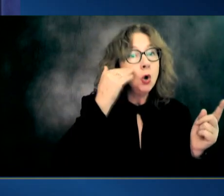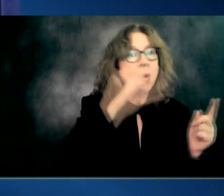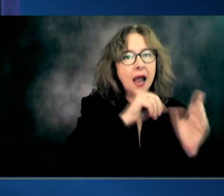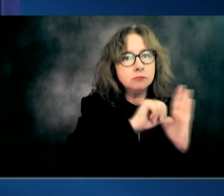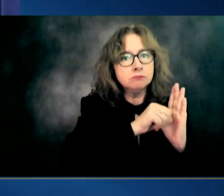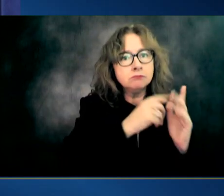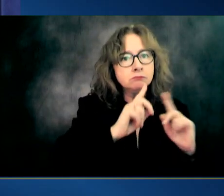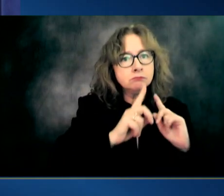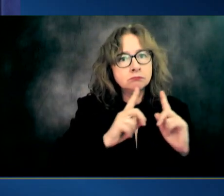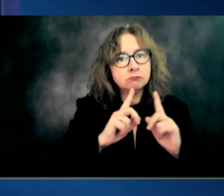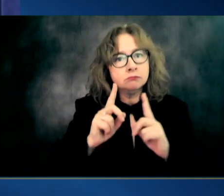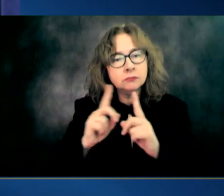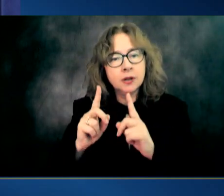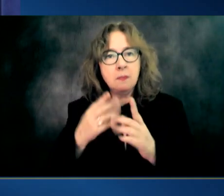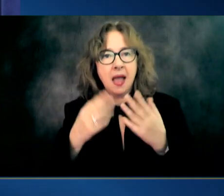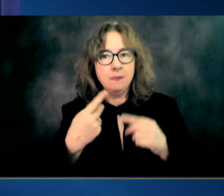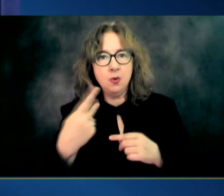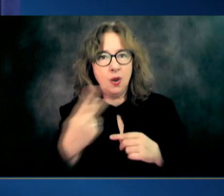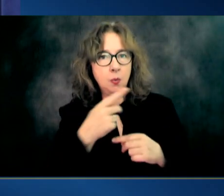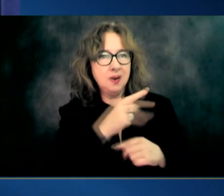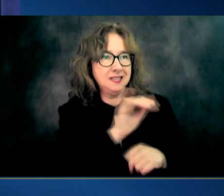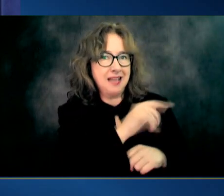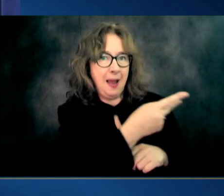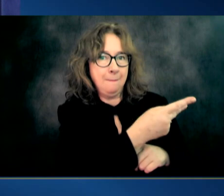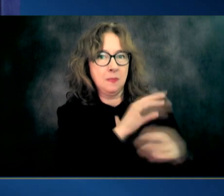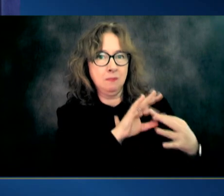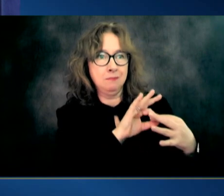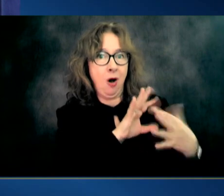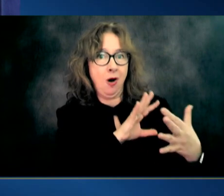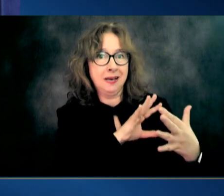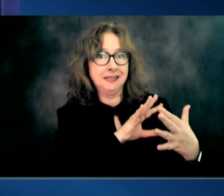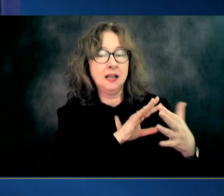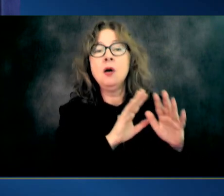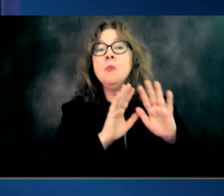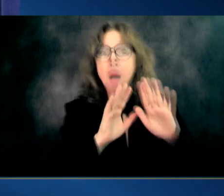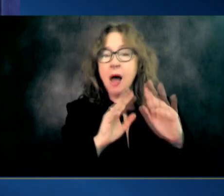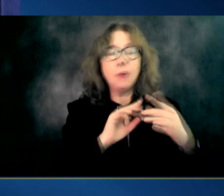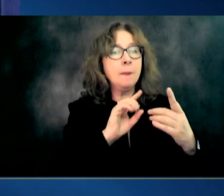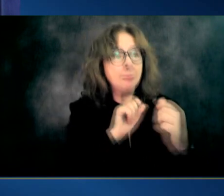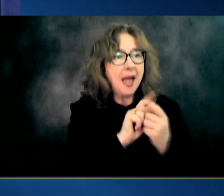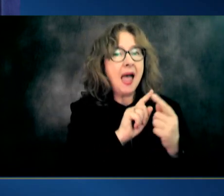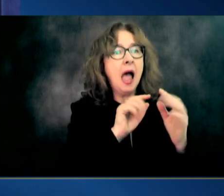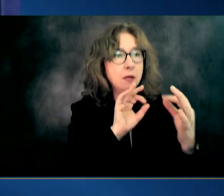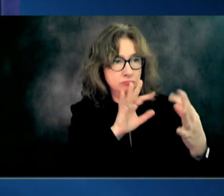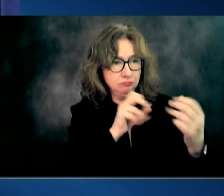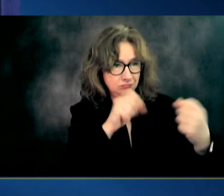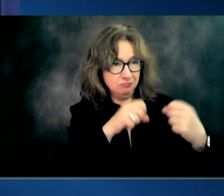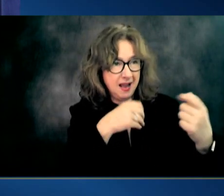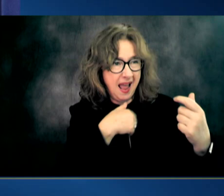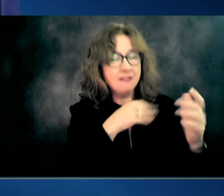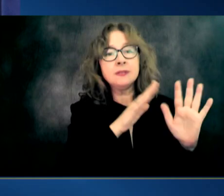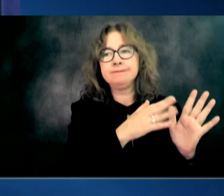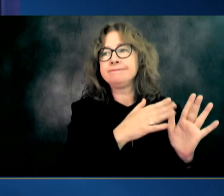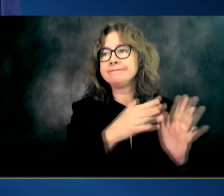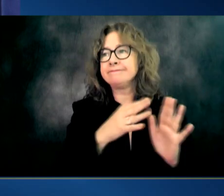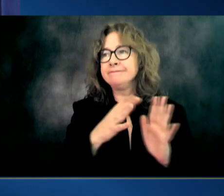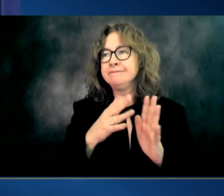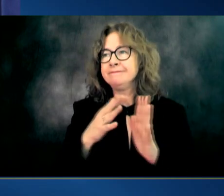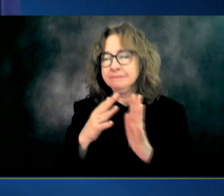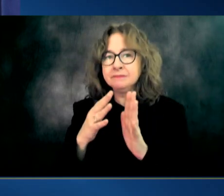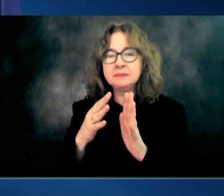ways. But thankfully, by the time we were ready to start a family, and we were gifted